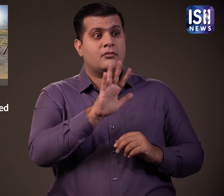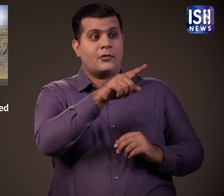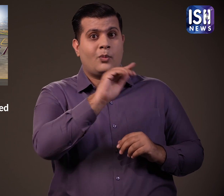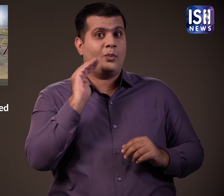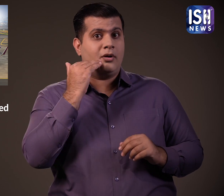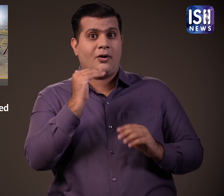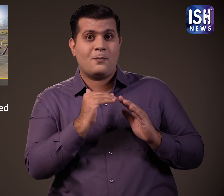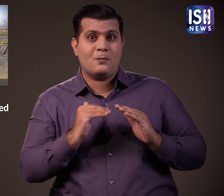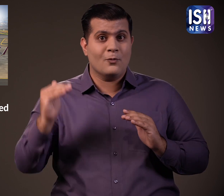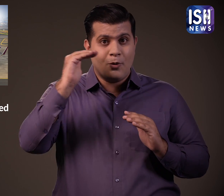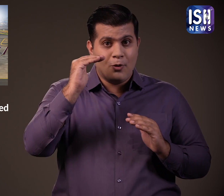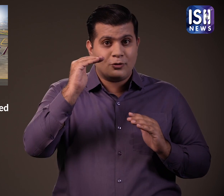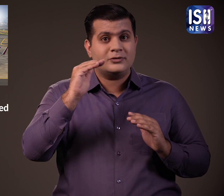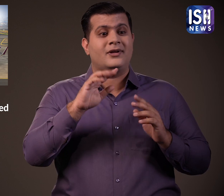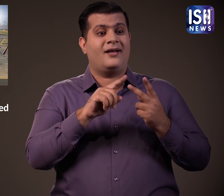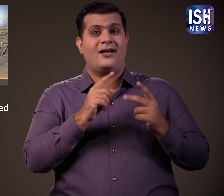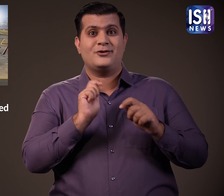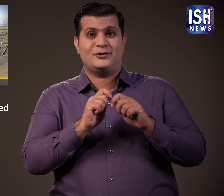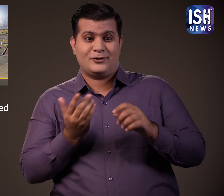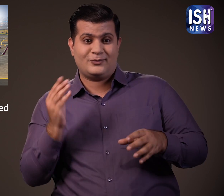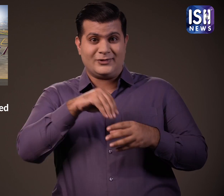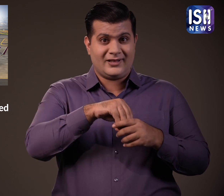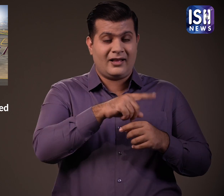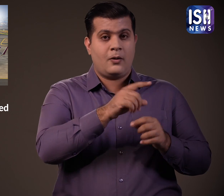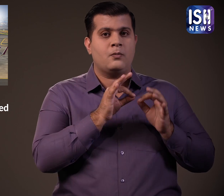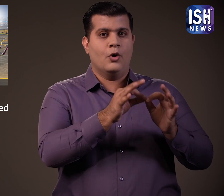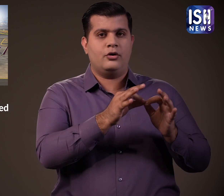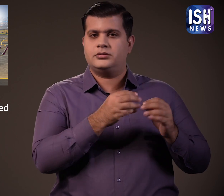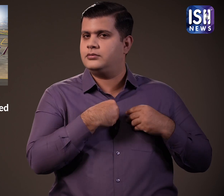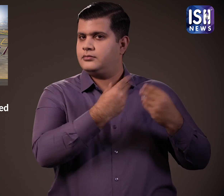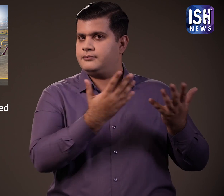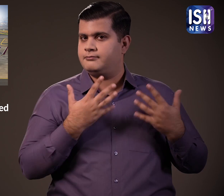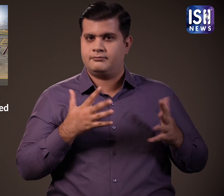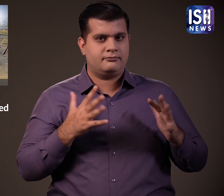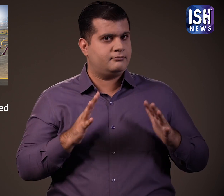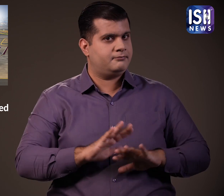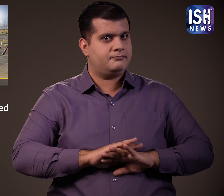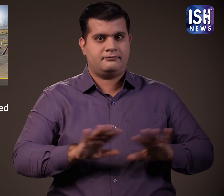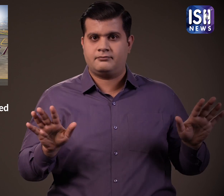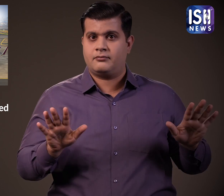informed the that they will not be allocated a slot on the upgrade sequence list, and not be given one-time bonus